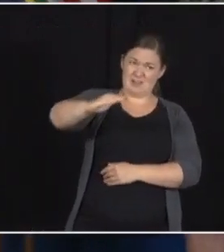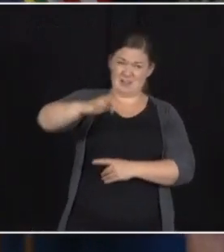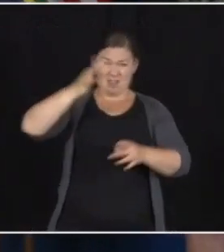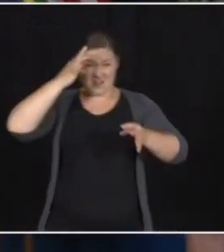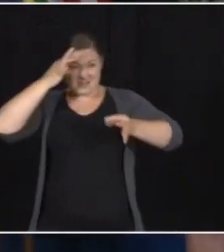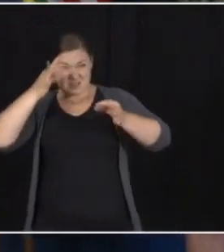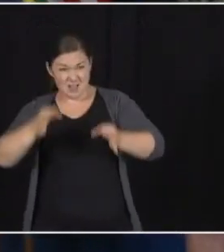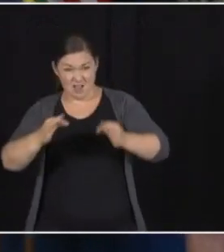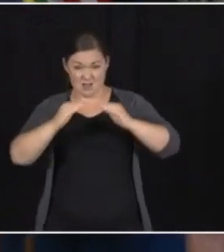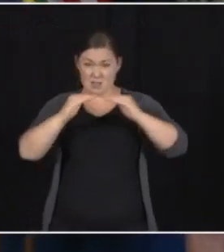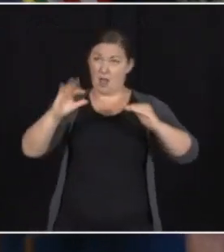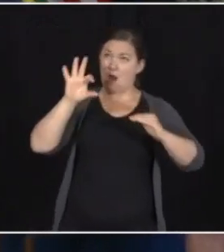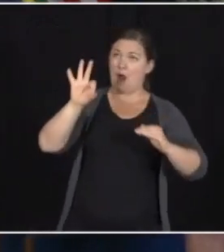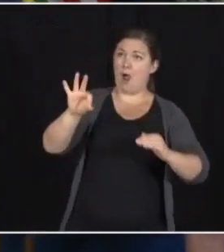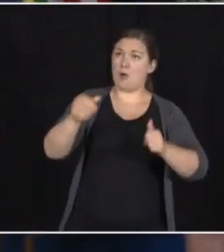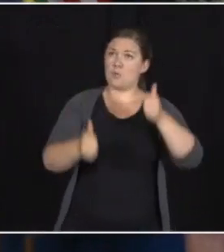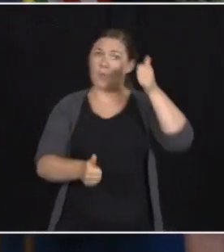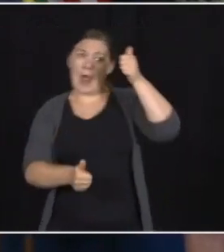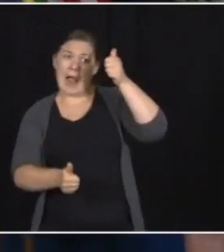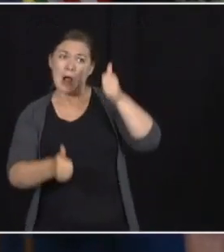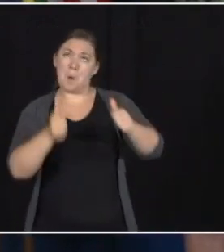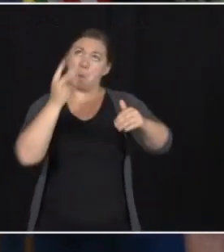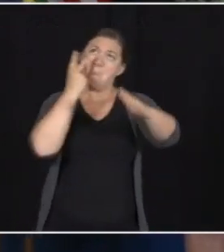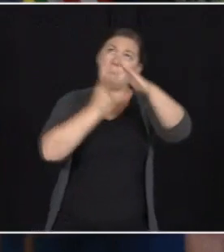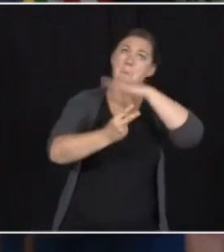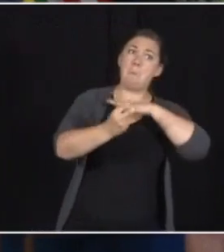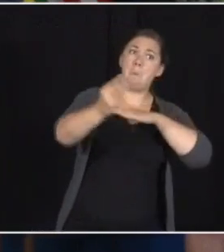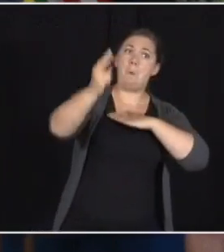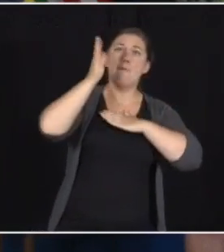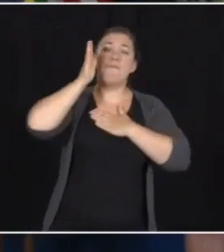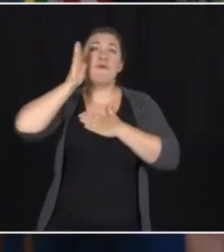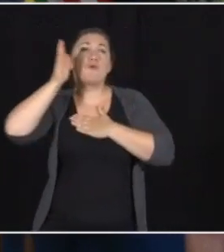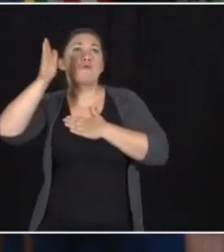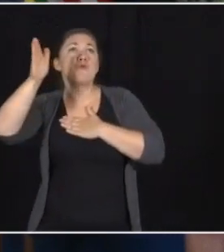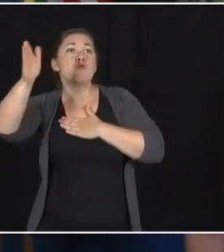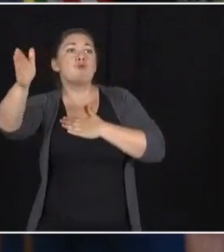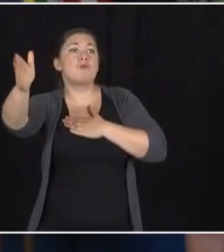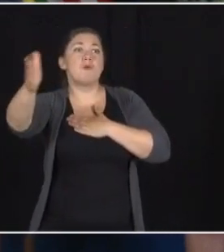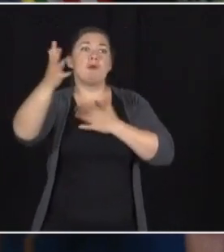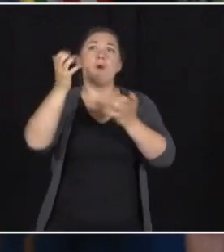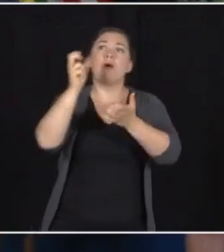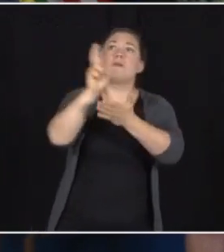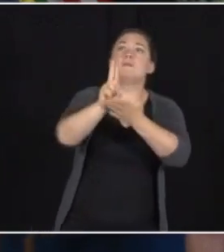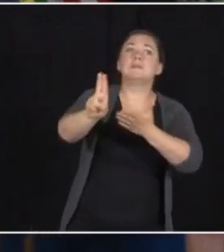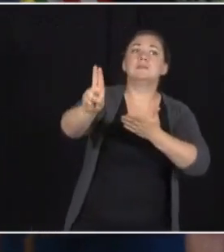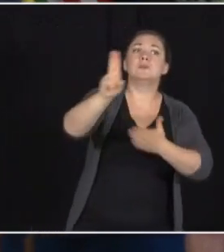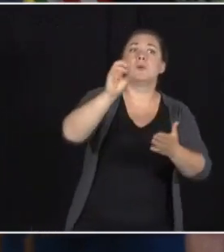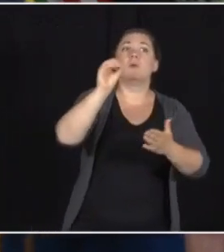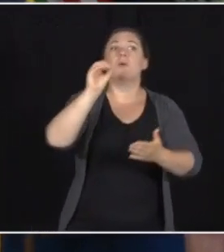you're asking a 14-year-old child to make a decision in grade 9 for the rest of their high school career and